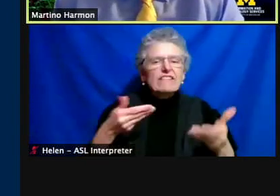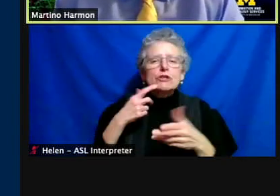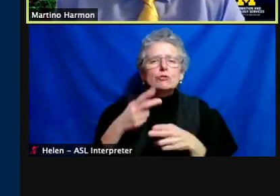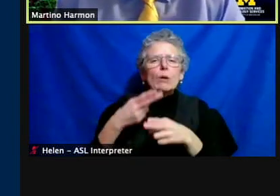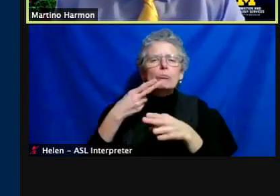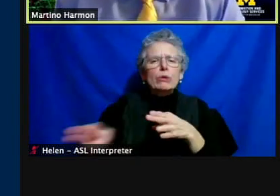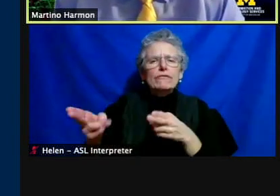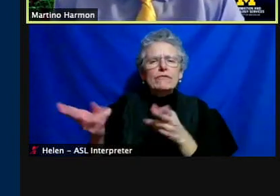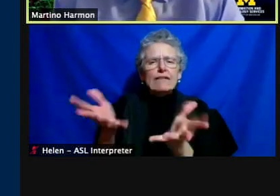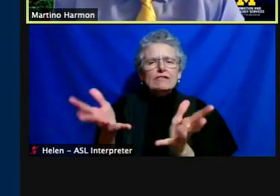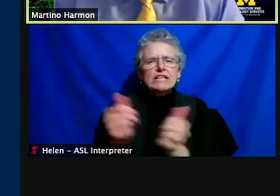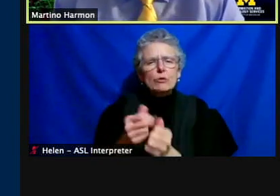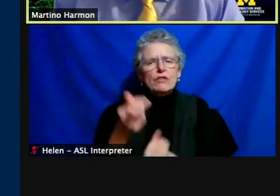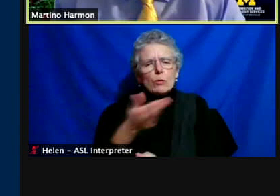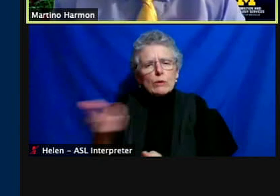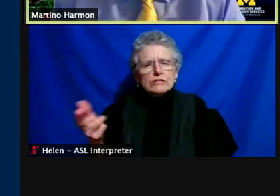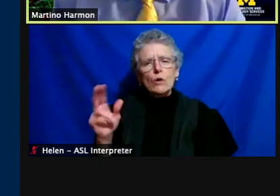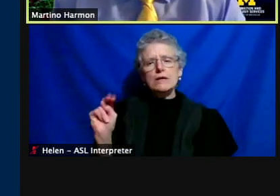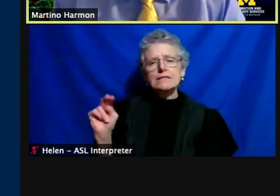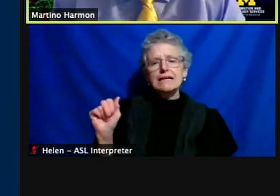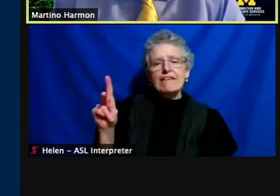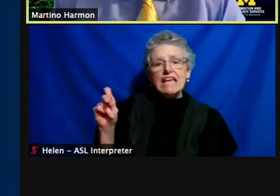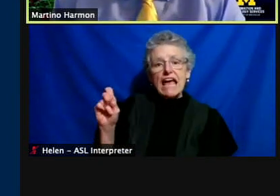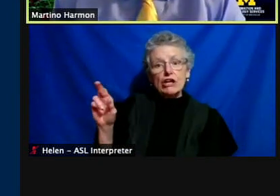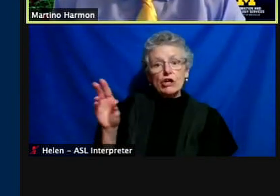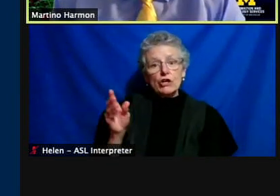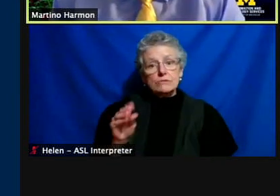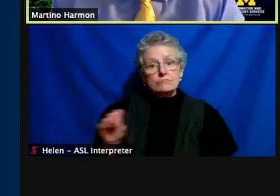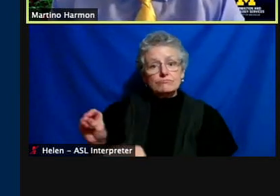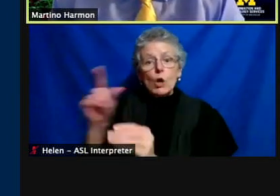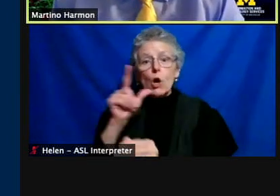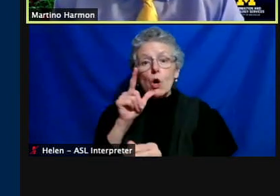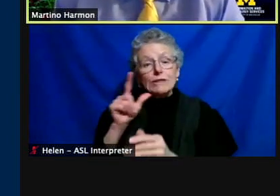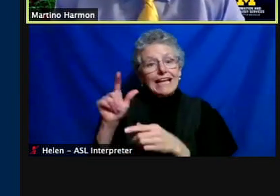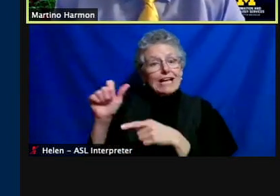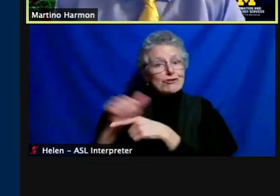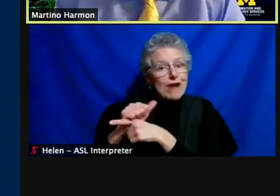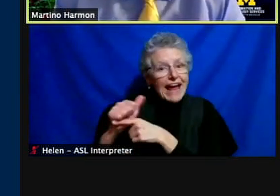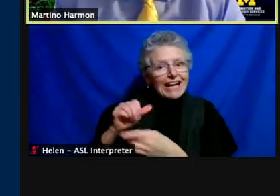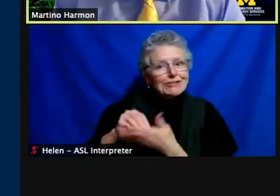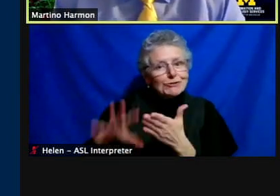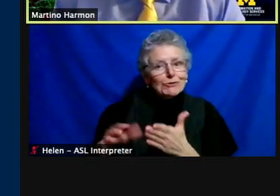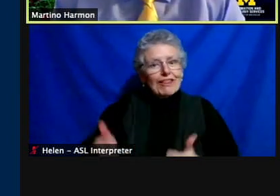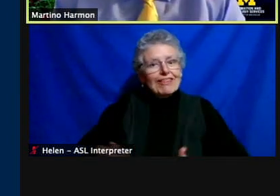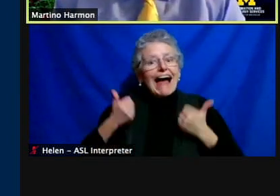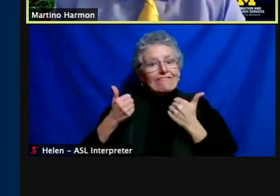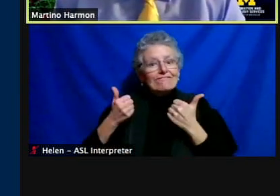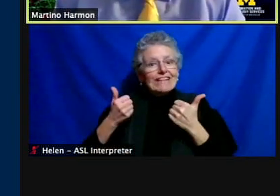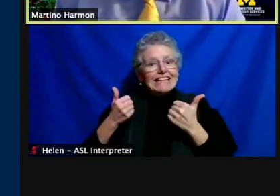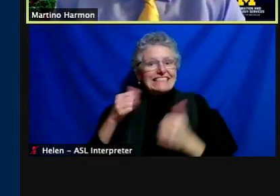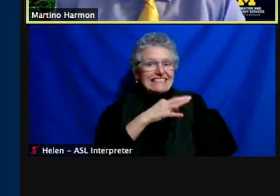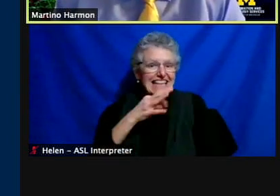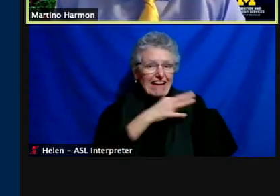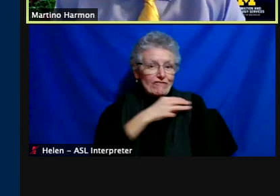with a resource navigator who is actually a trained Student Life staff member to specifically check in with them